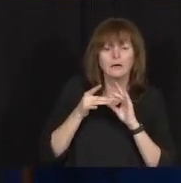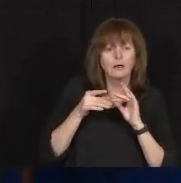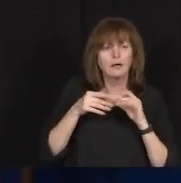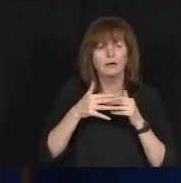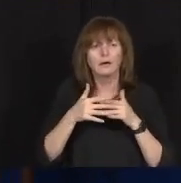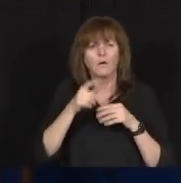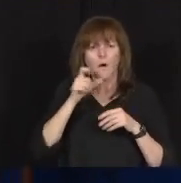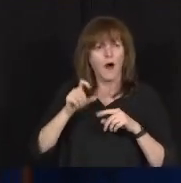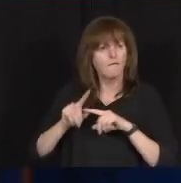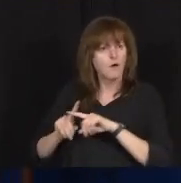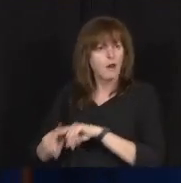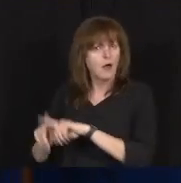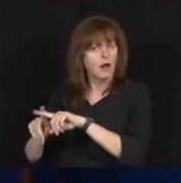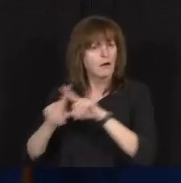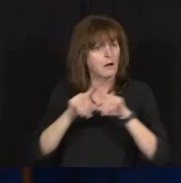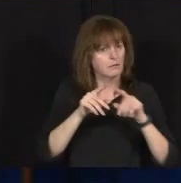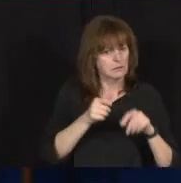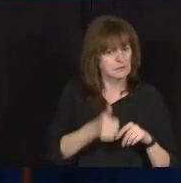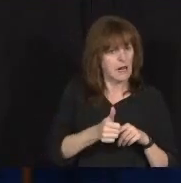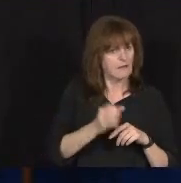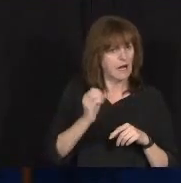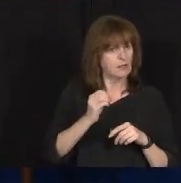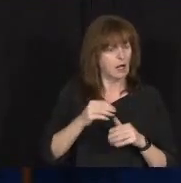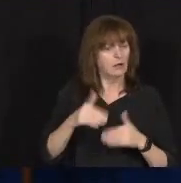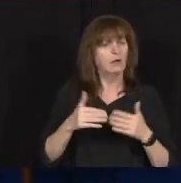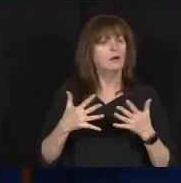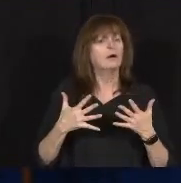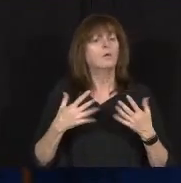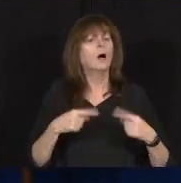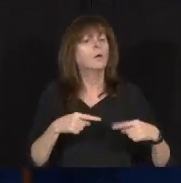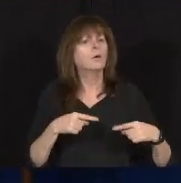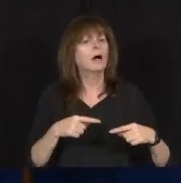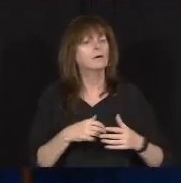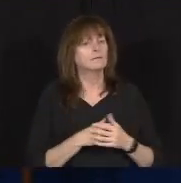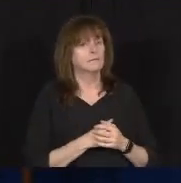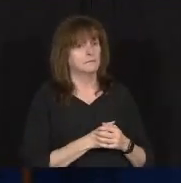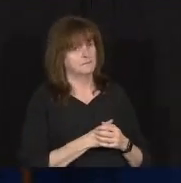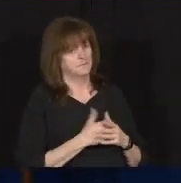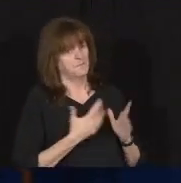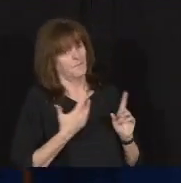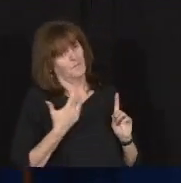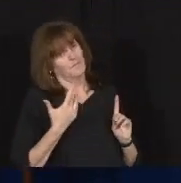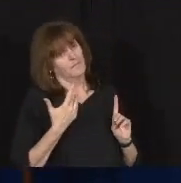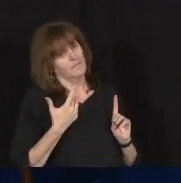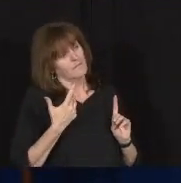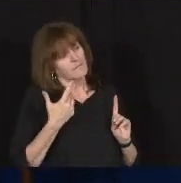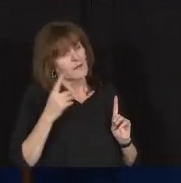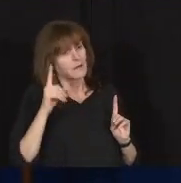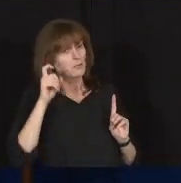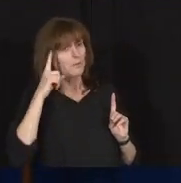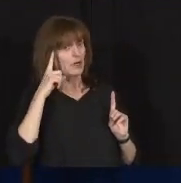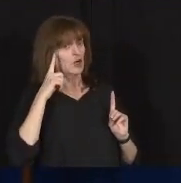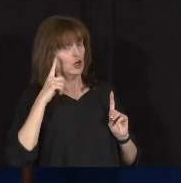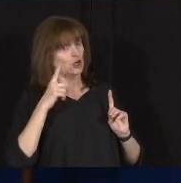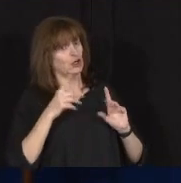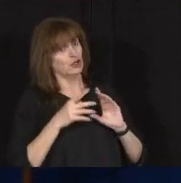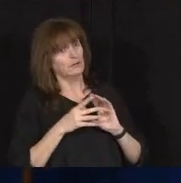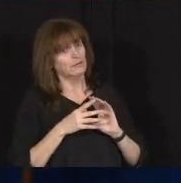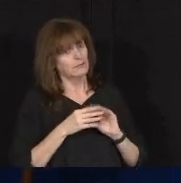ntario will be self-sufficient? As this pandemic increases and we do more testing and more people end up with C OVID-19, t